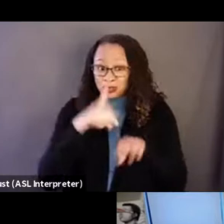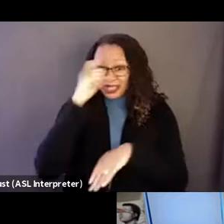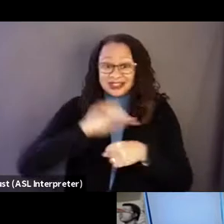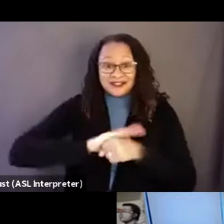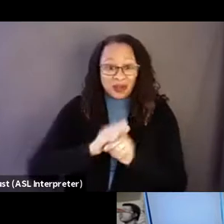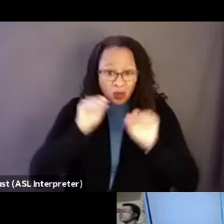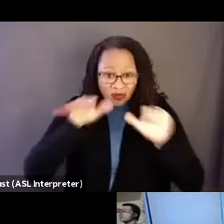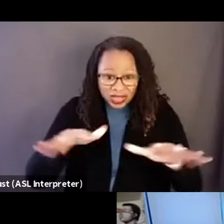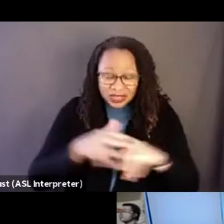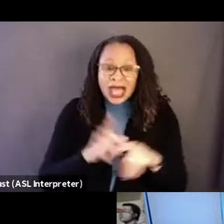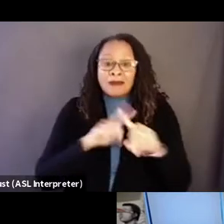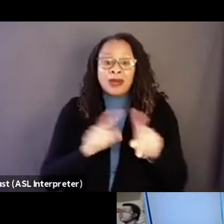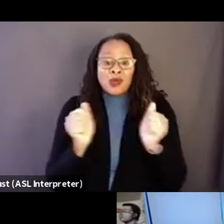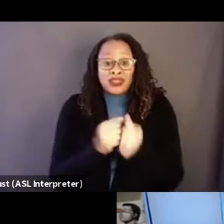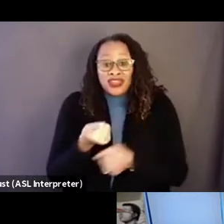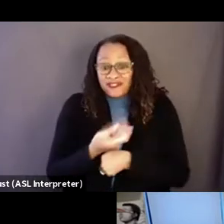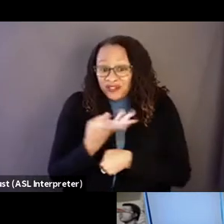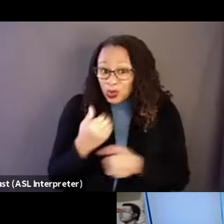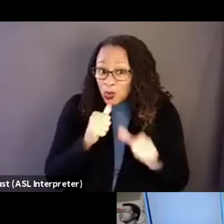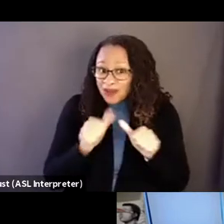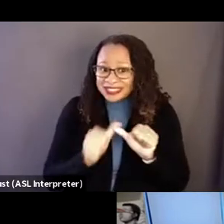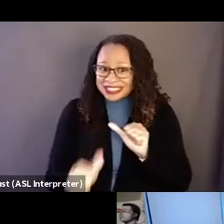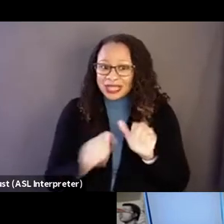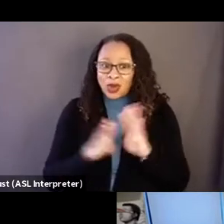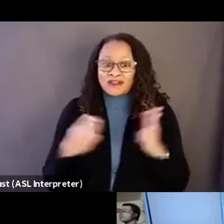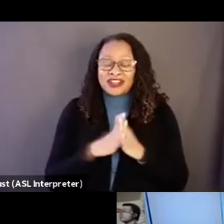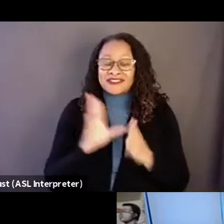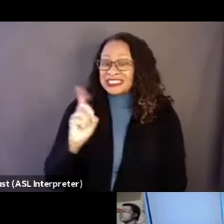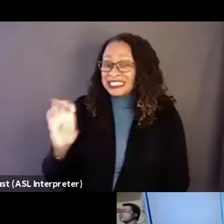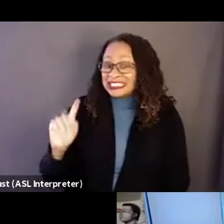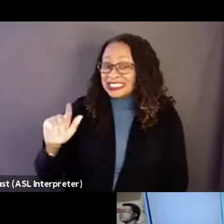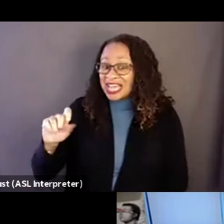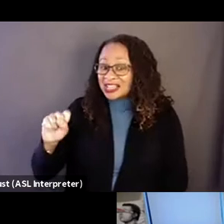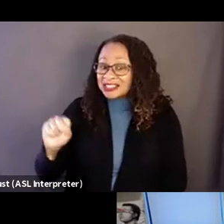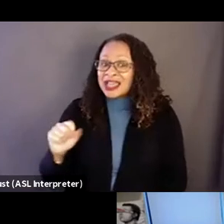But among the few, you have Dee's Tots, and they remained open precisely,